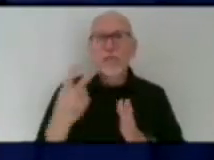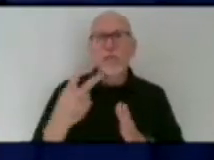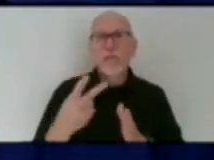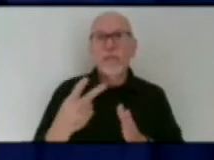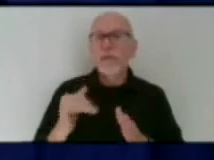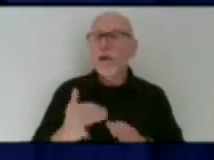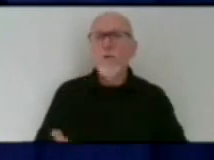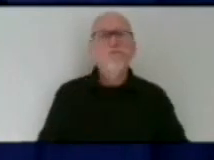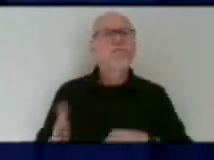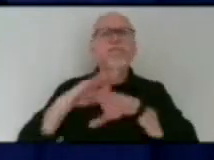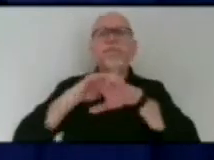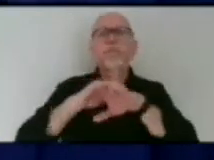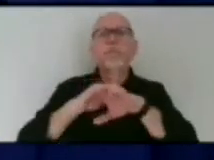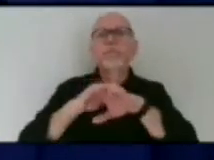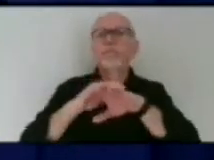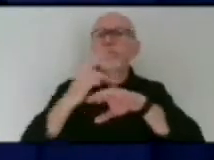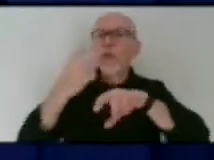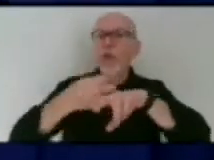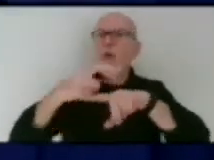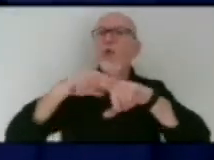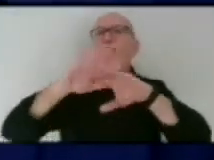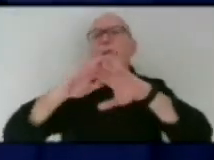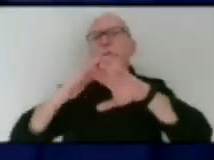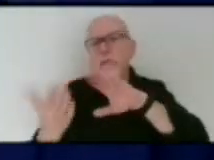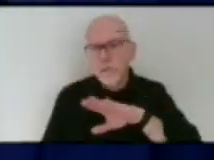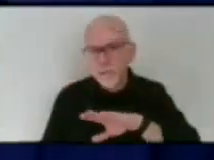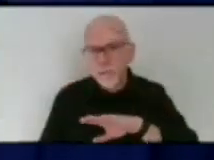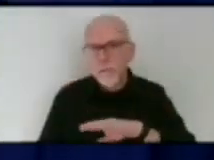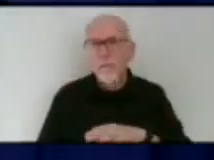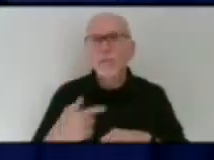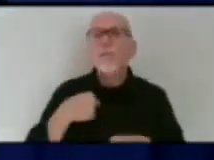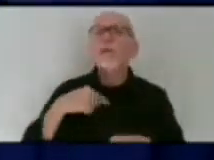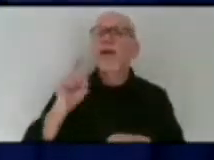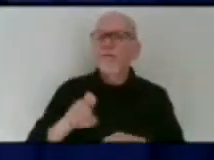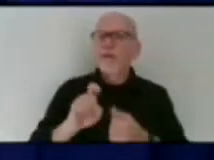very difficult to get out of without these changes. I would say also that